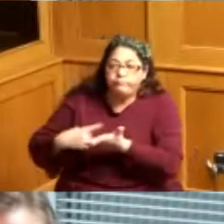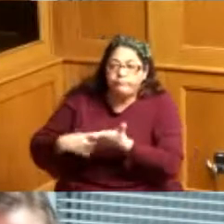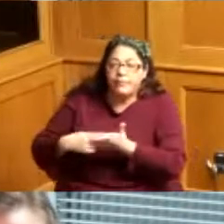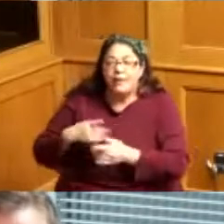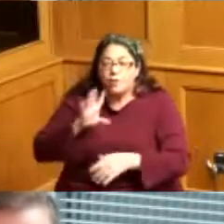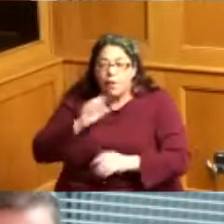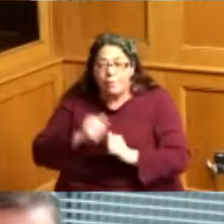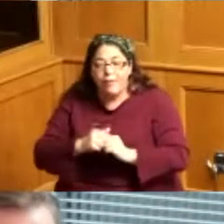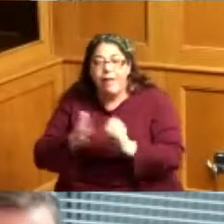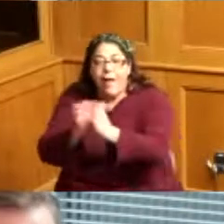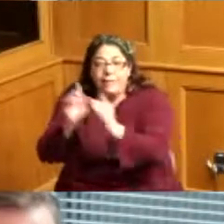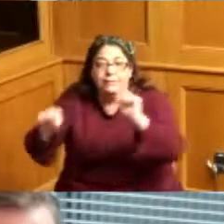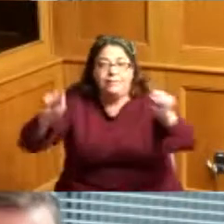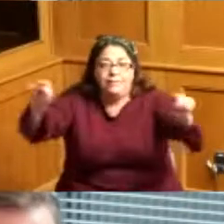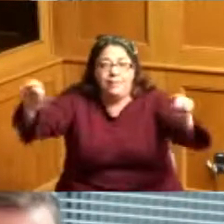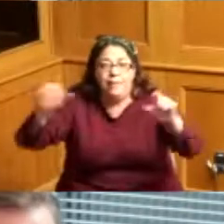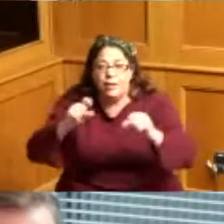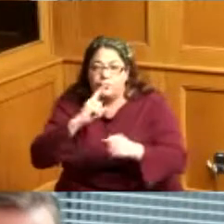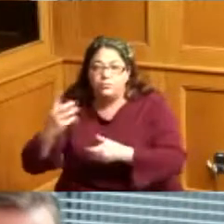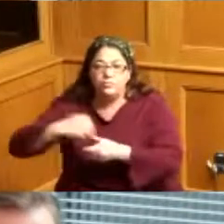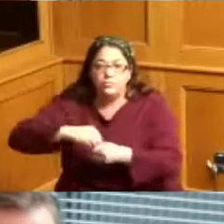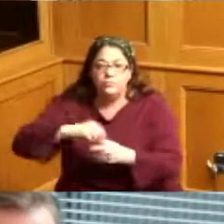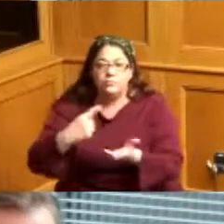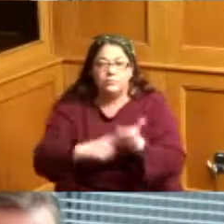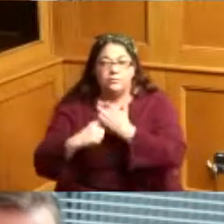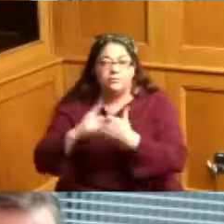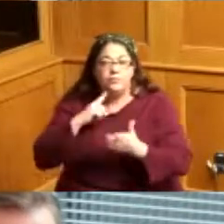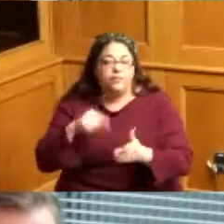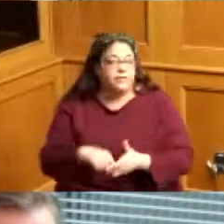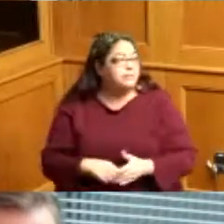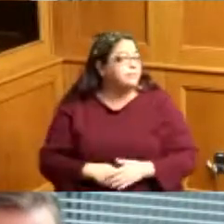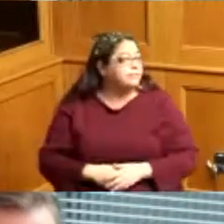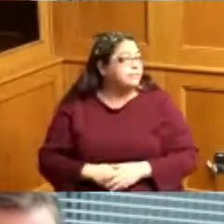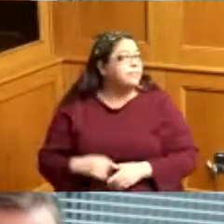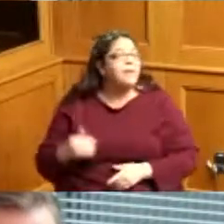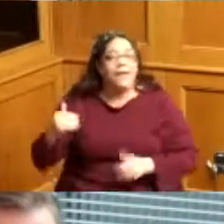forward and making sure that they're a part of the conversation okay we do we do however have